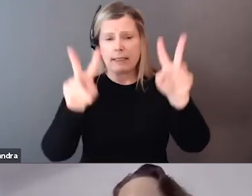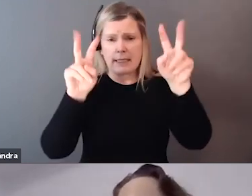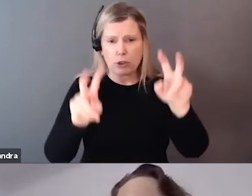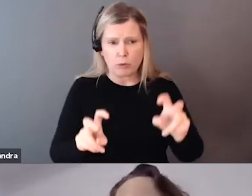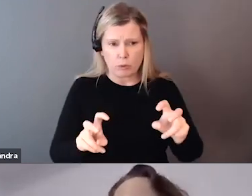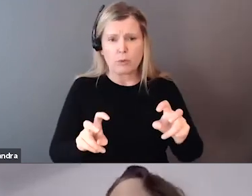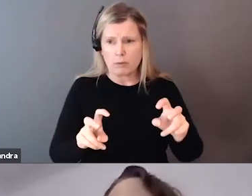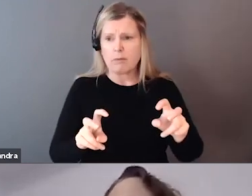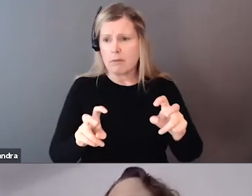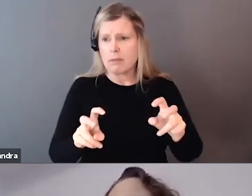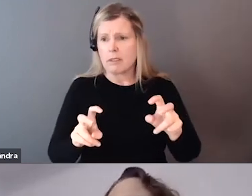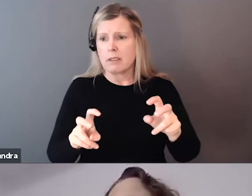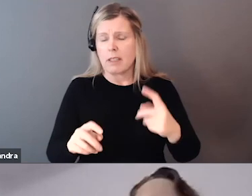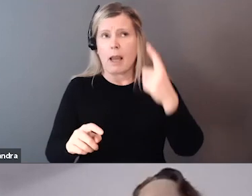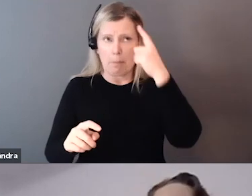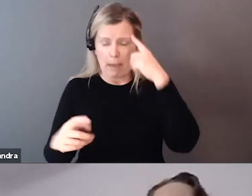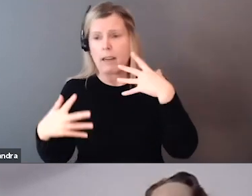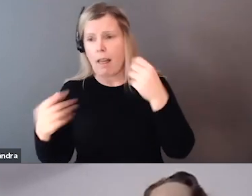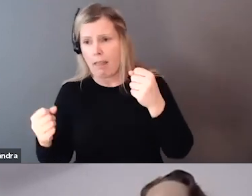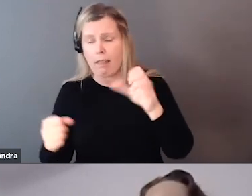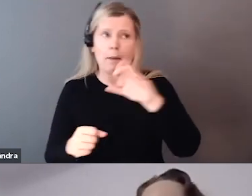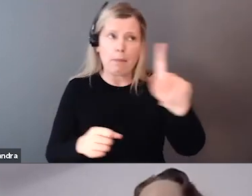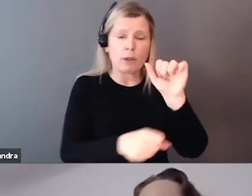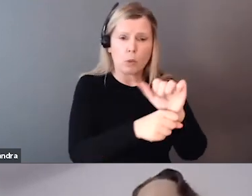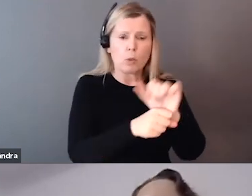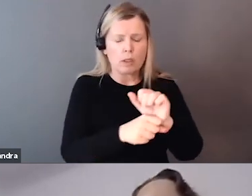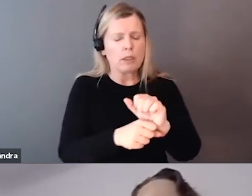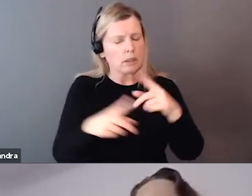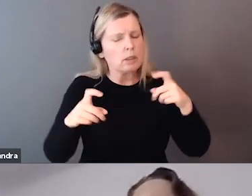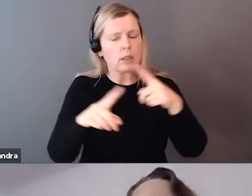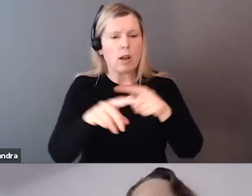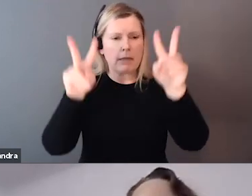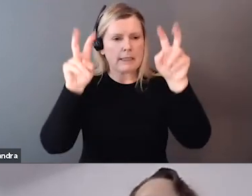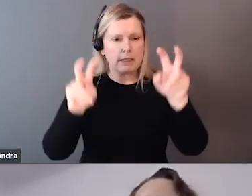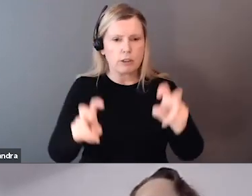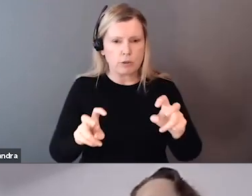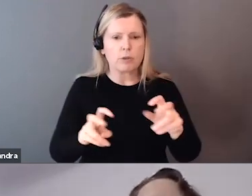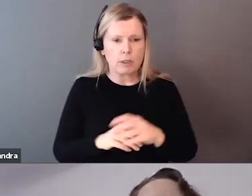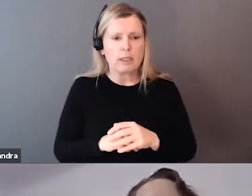health problems and identified the key roadblocks and alternate routes relating to health,